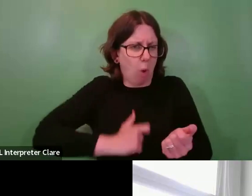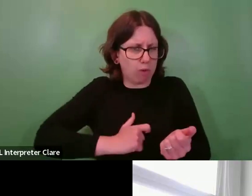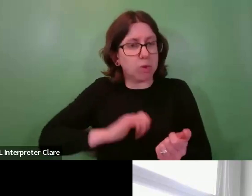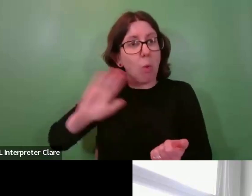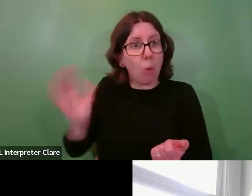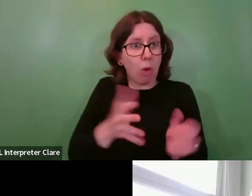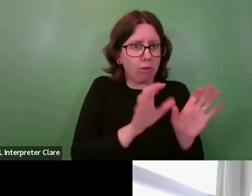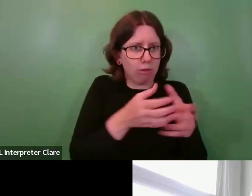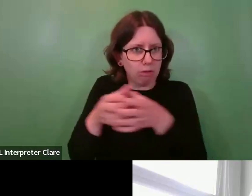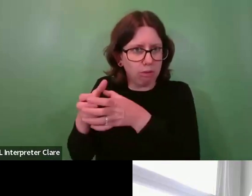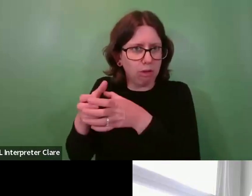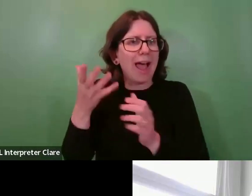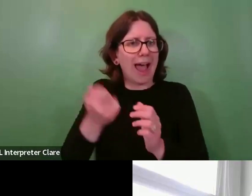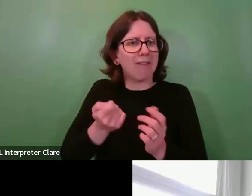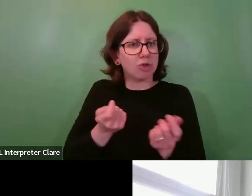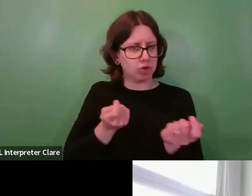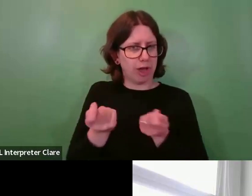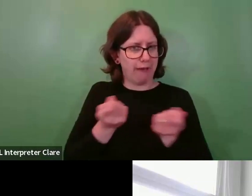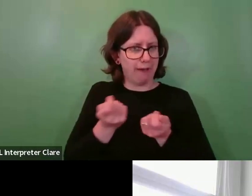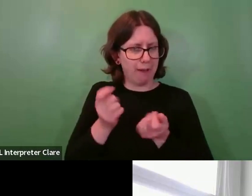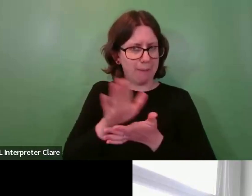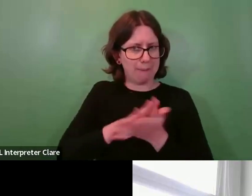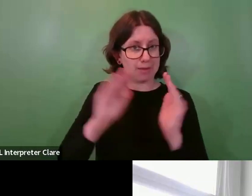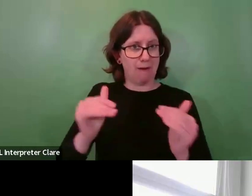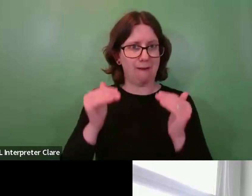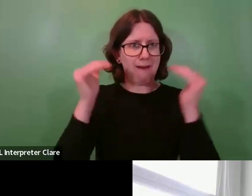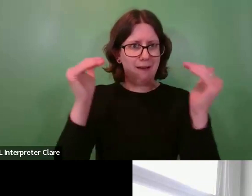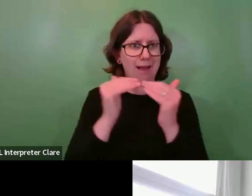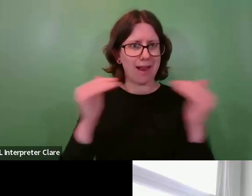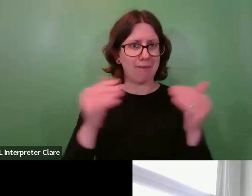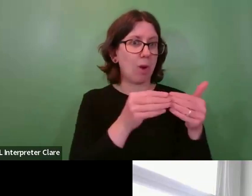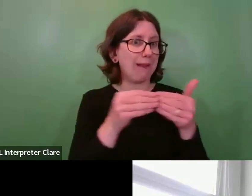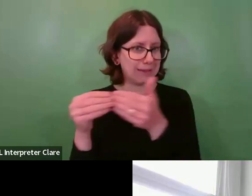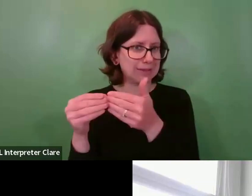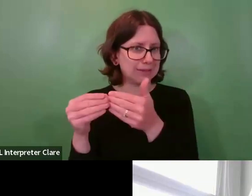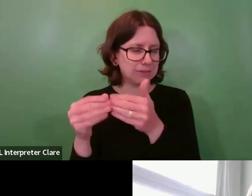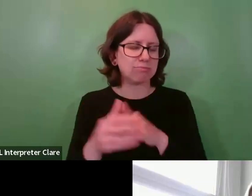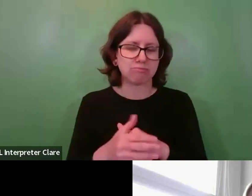like the high-level leaders responsible for heading up the board.